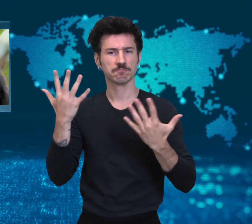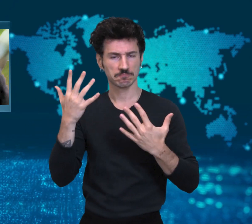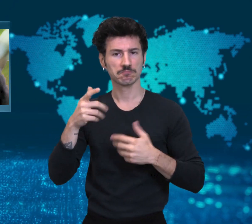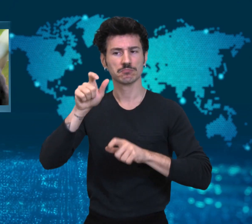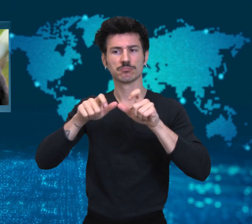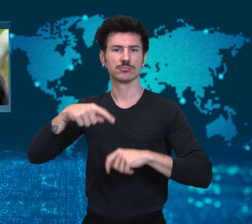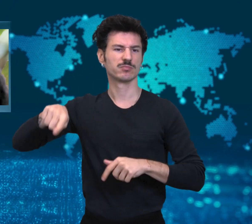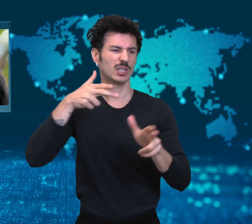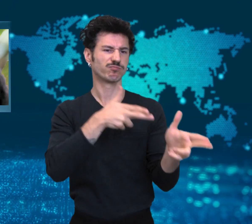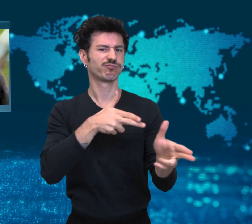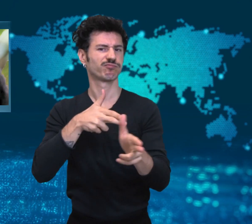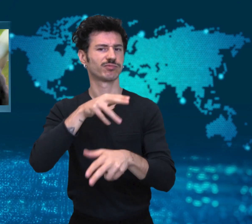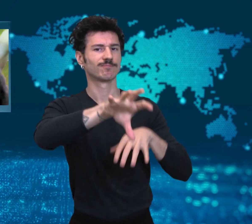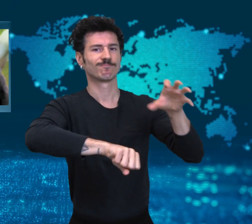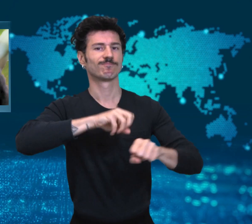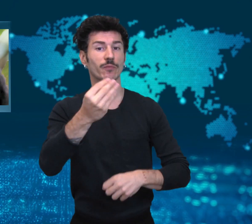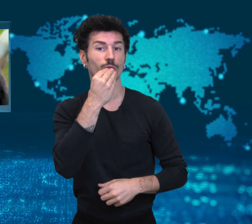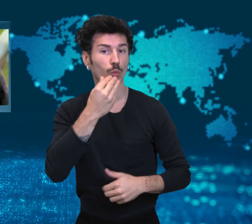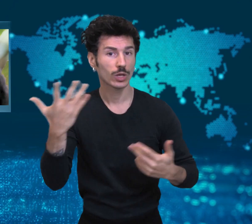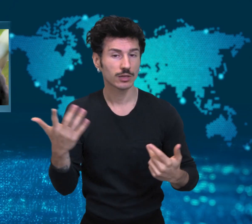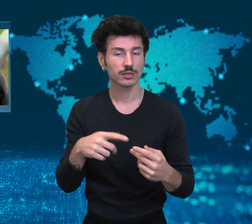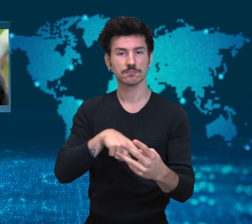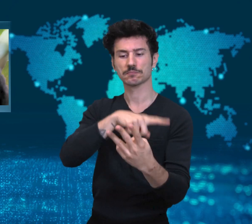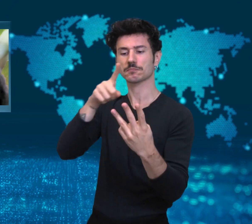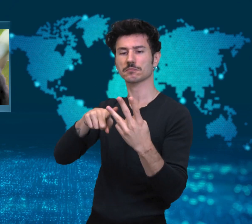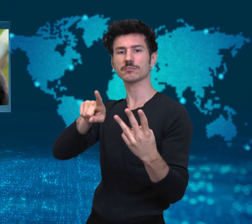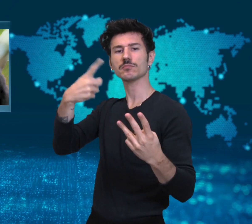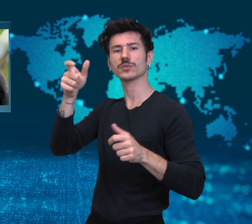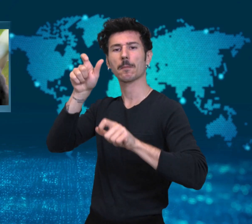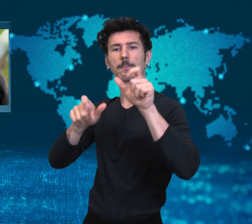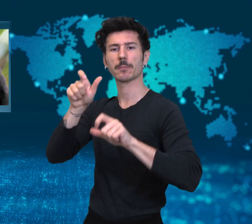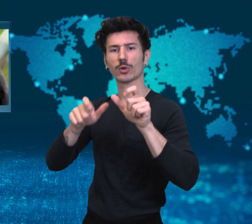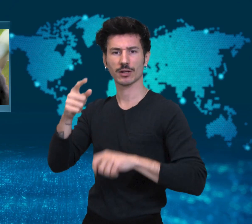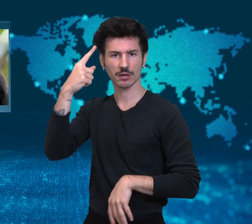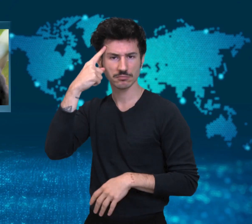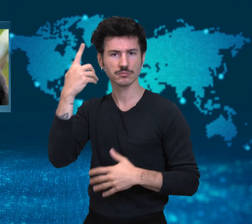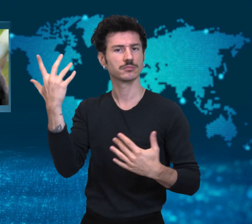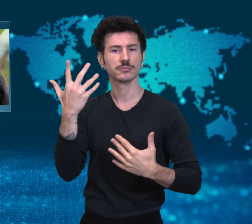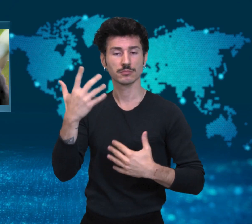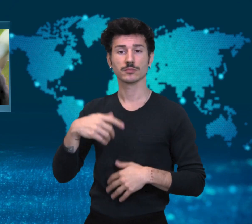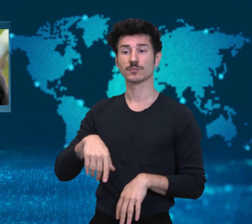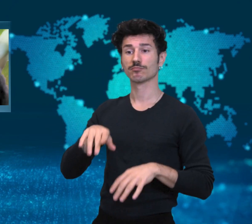Others say that early hunters killed them for food.